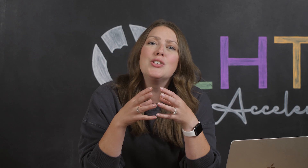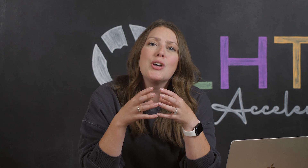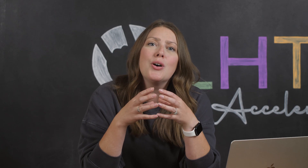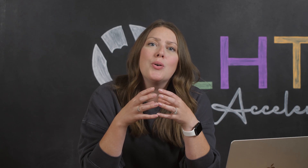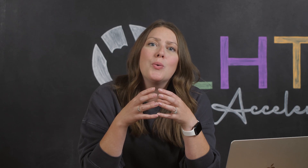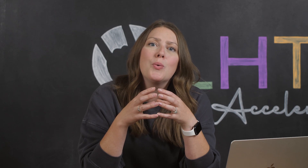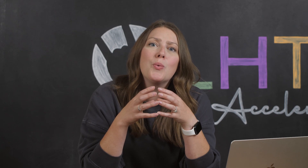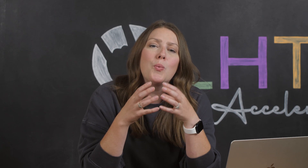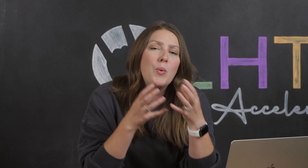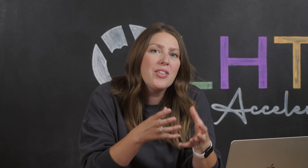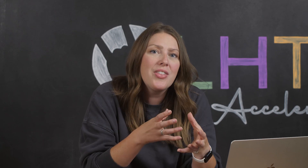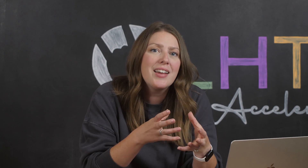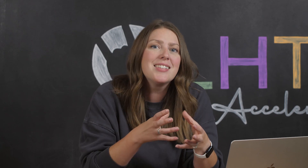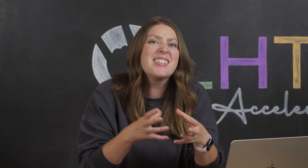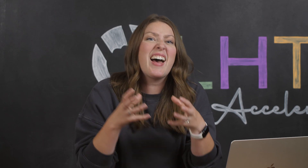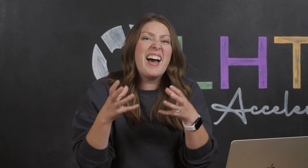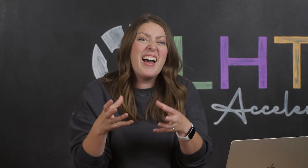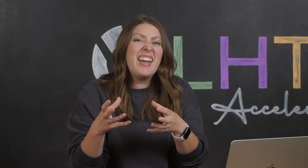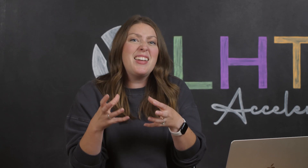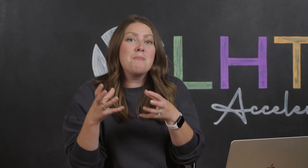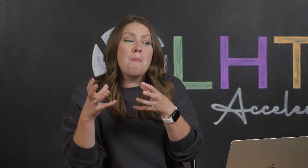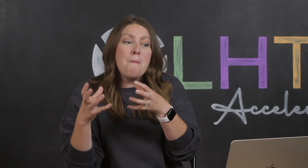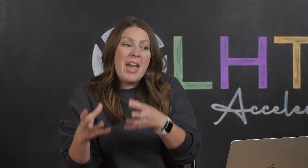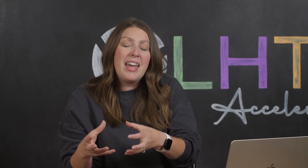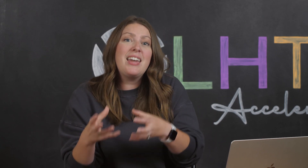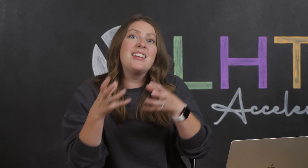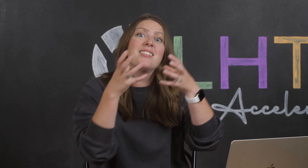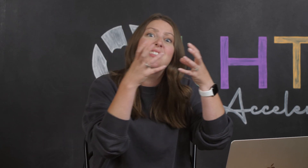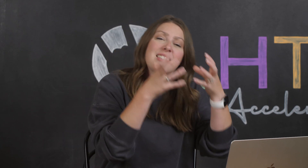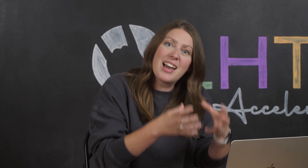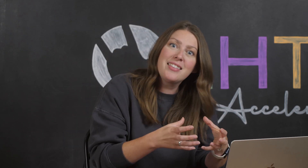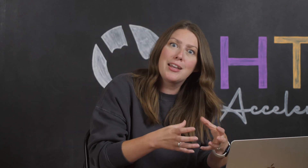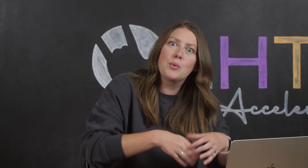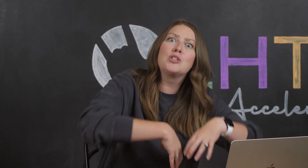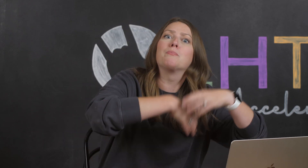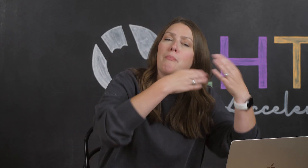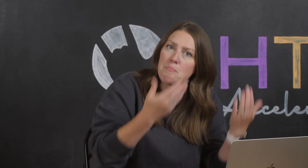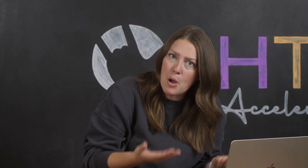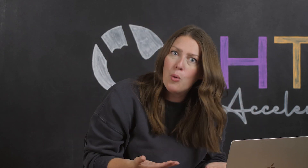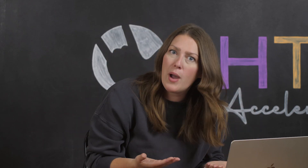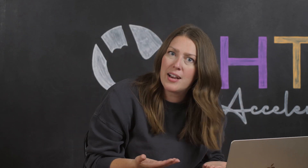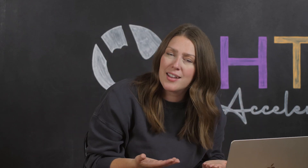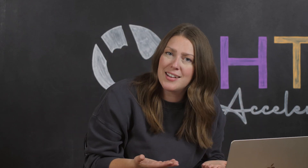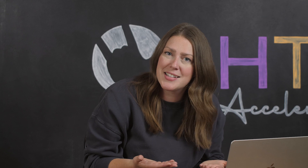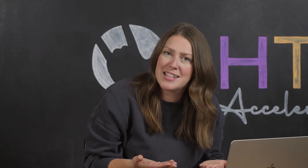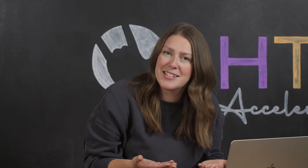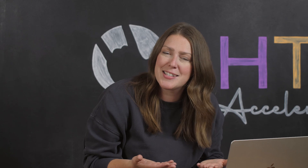So with this, I made the sign language poetic, in a sense.